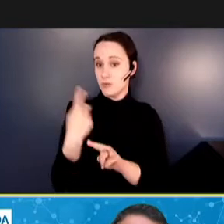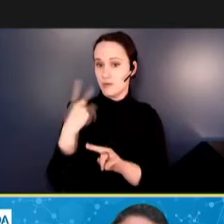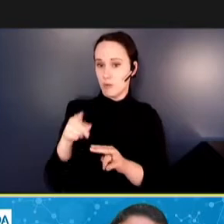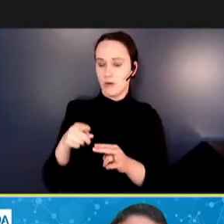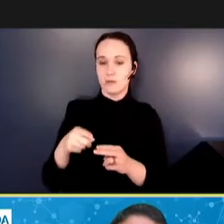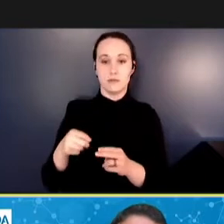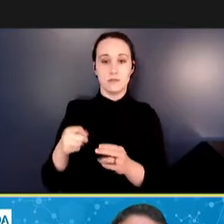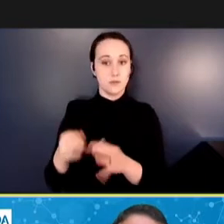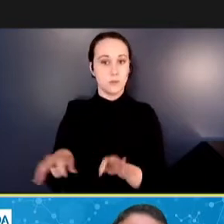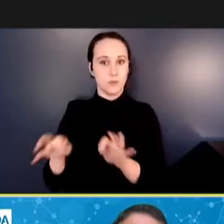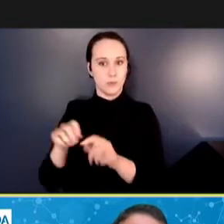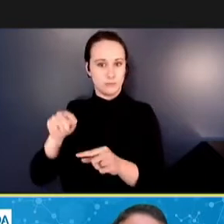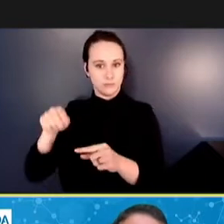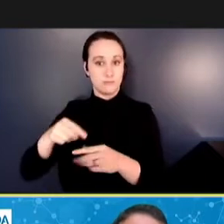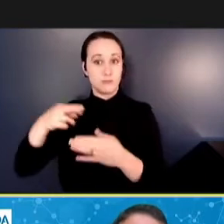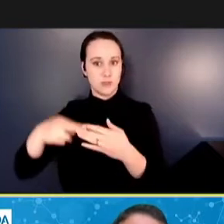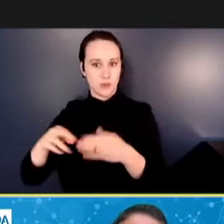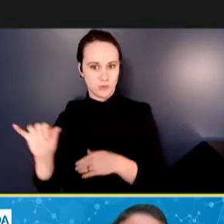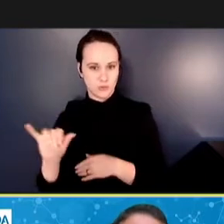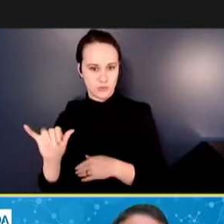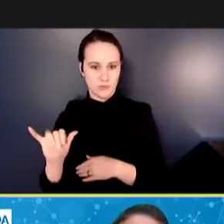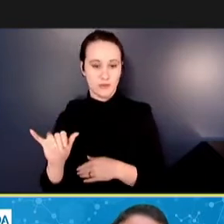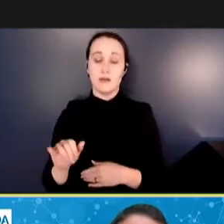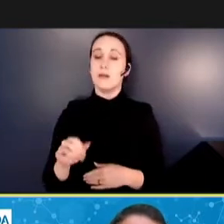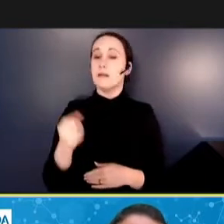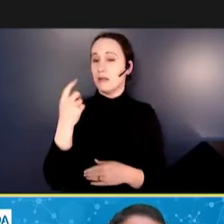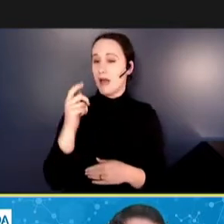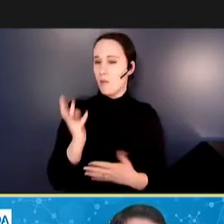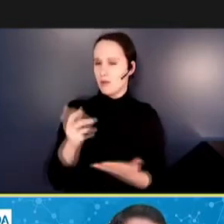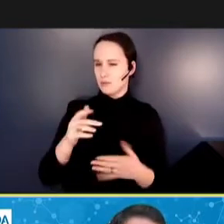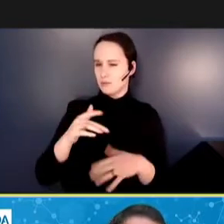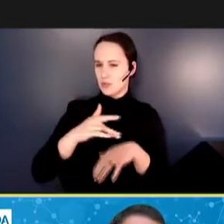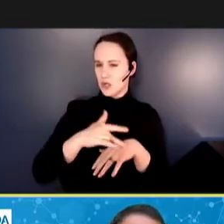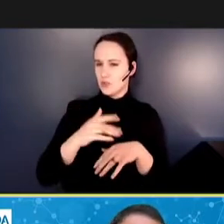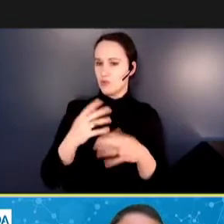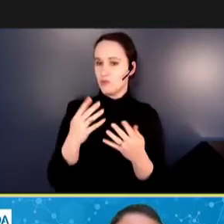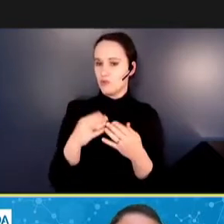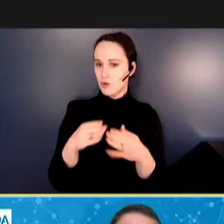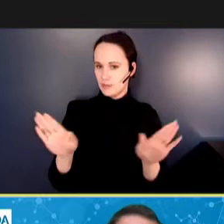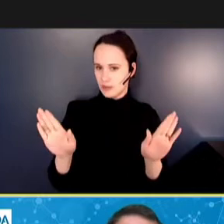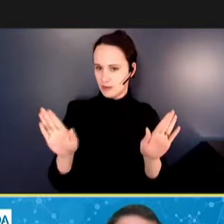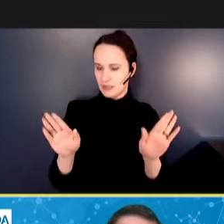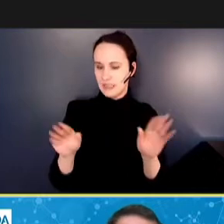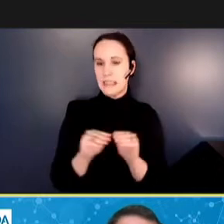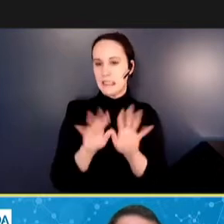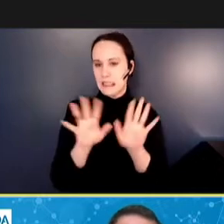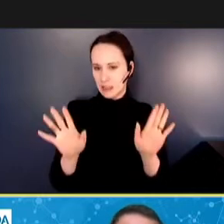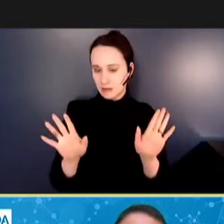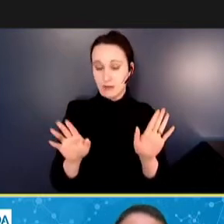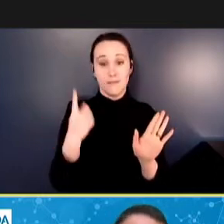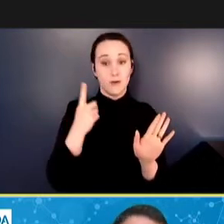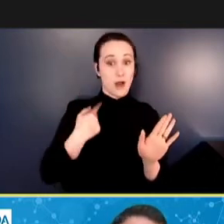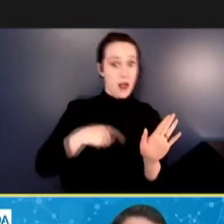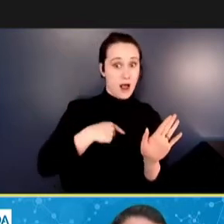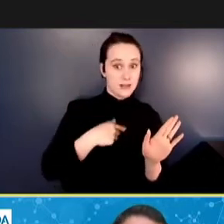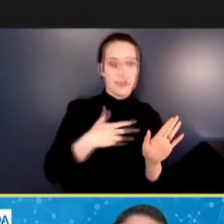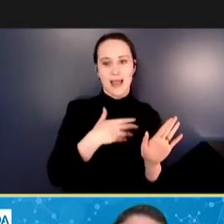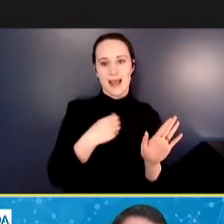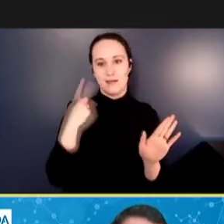transparency and not towards us regulators, but also the end users, the providers, the patients